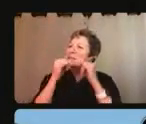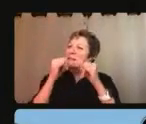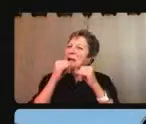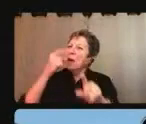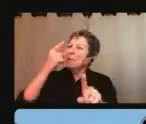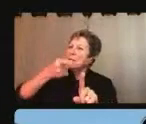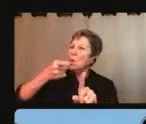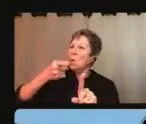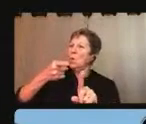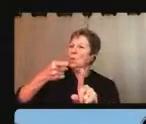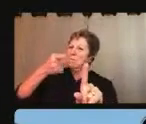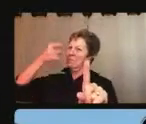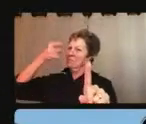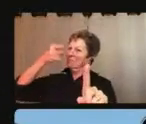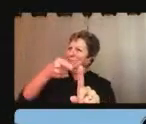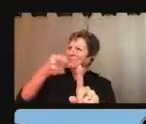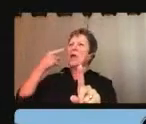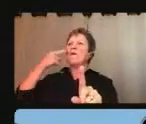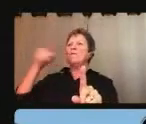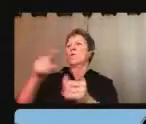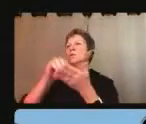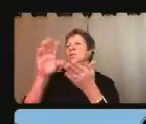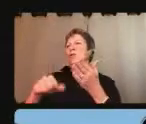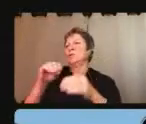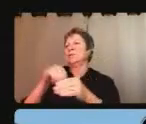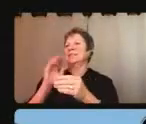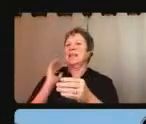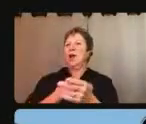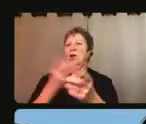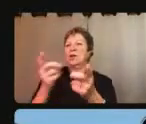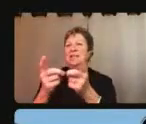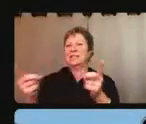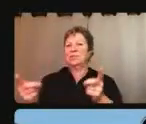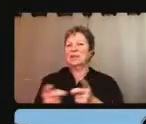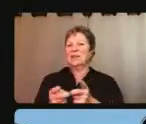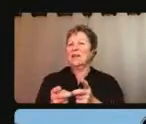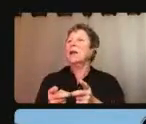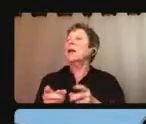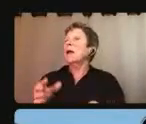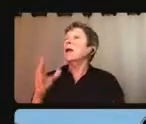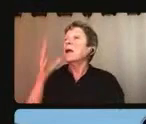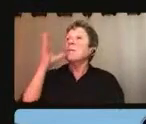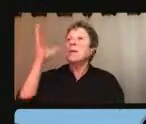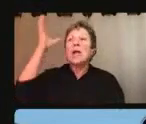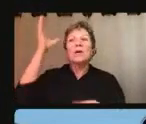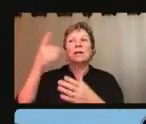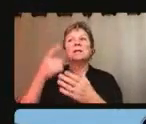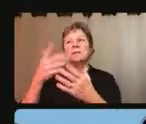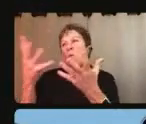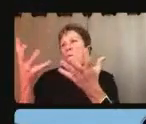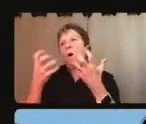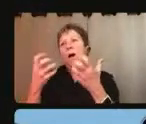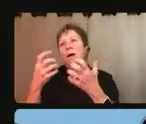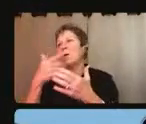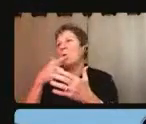DIFFERENT WORLDVIEWS. WE CAN COME TOGETHER. WE CAN WORK TOGETHER BECAUSE OF